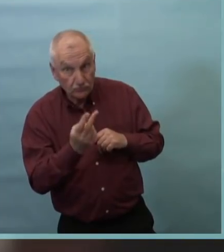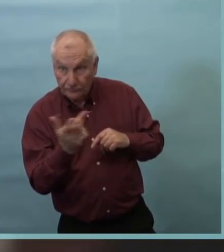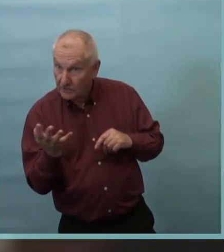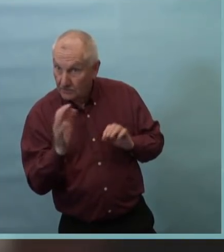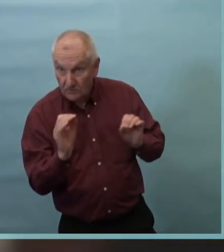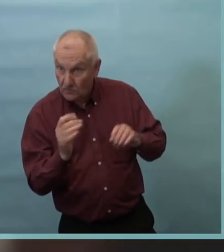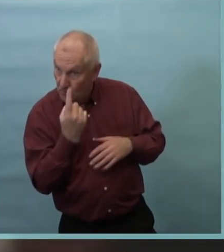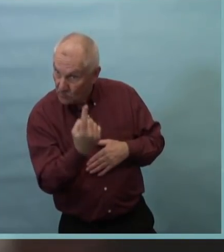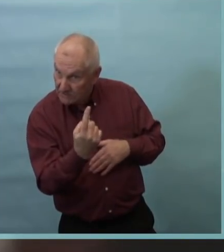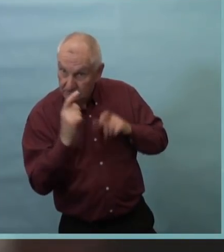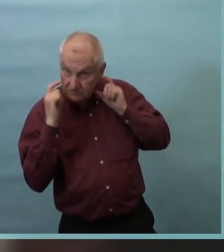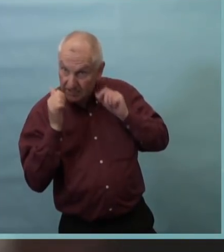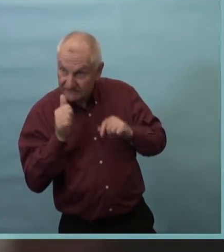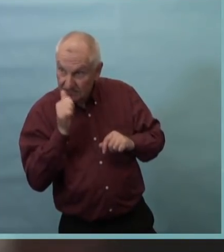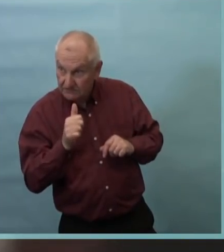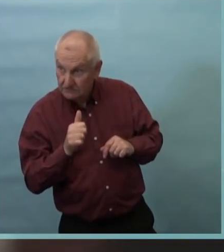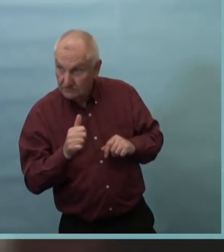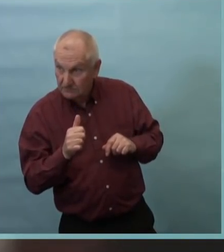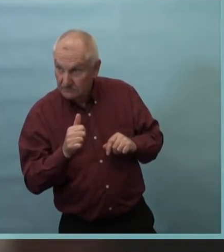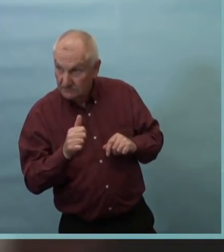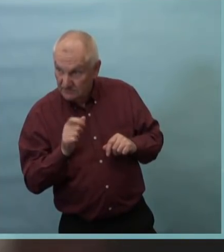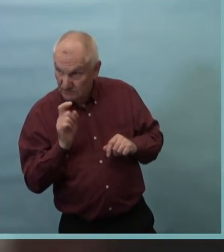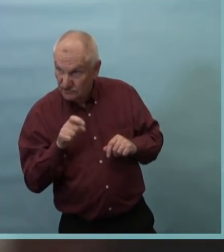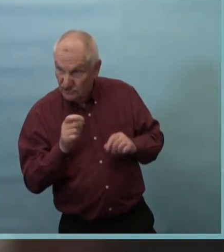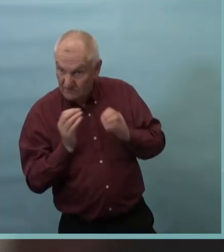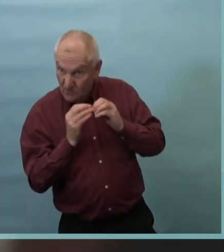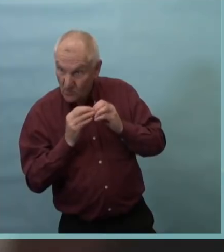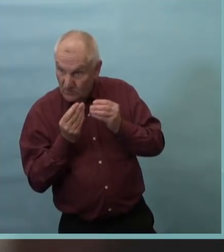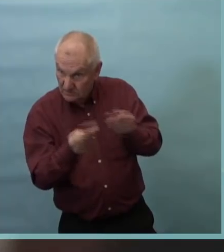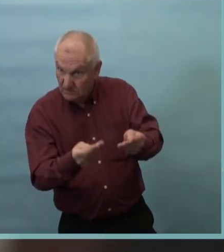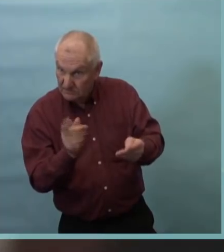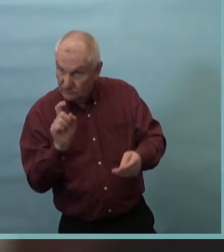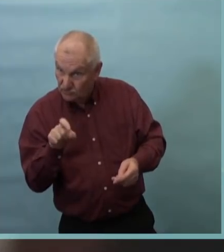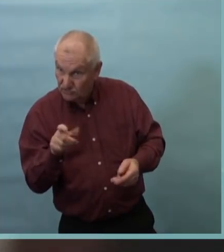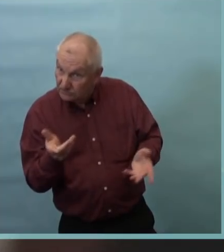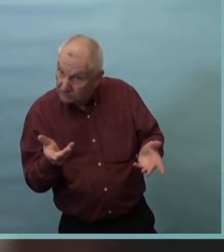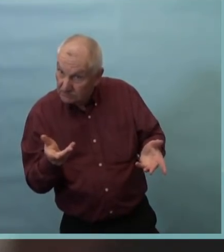have to figure out what the what this specific situation is so I know that